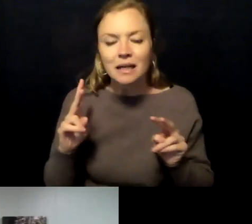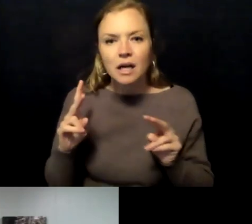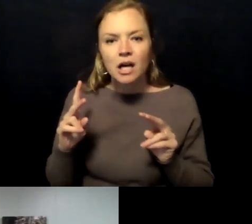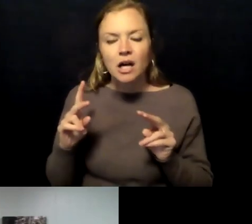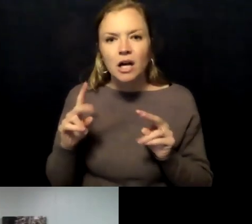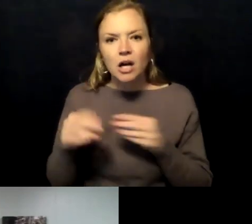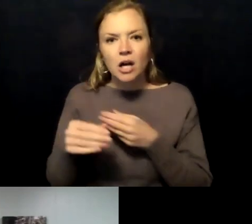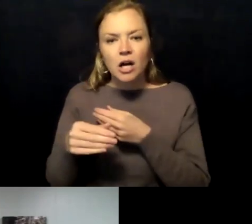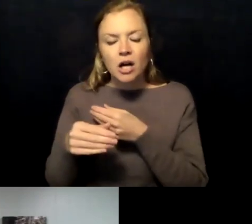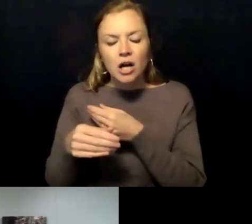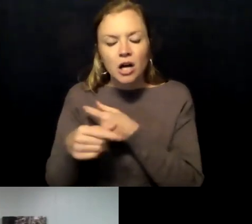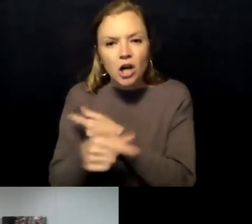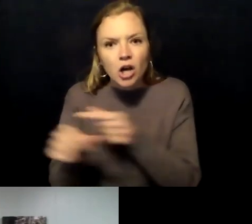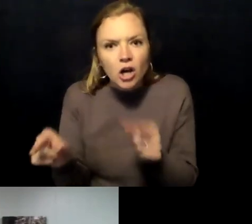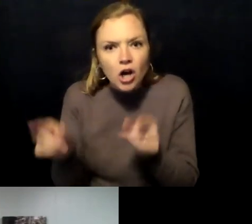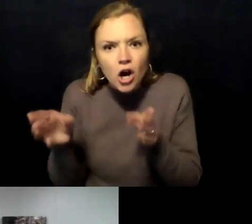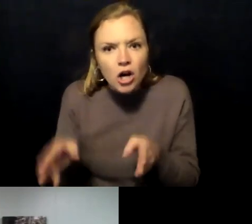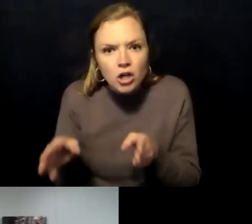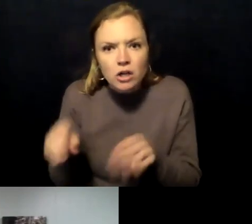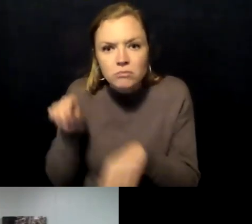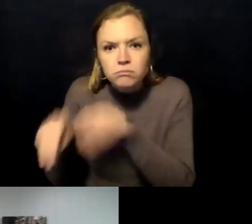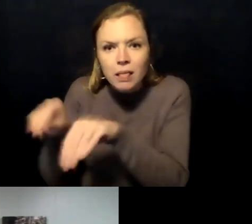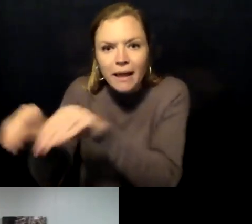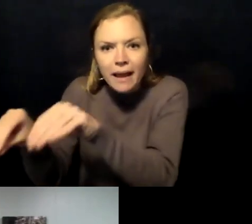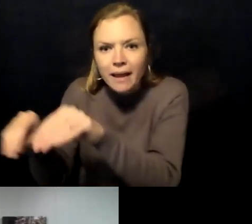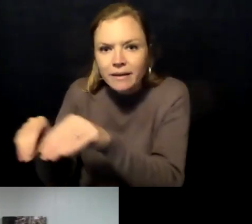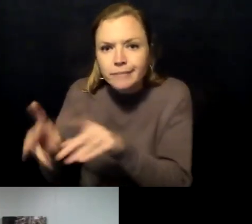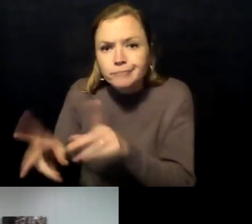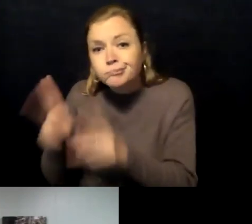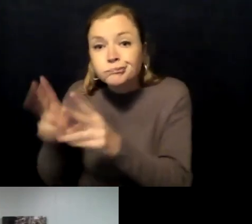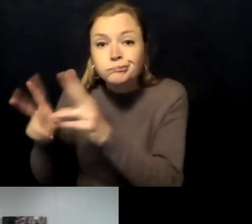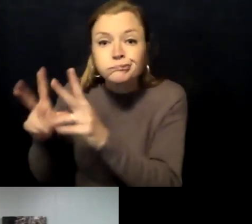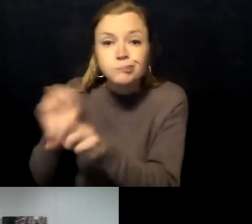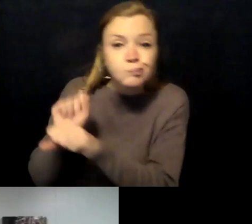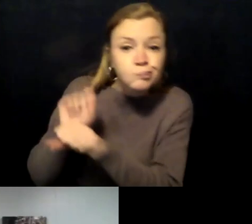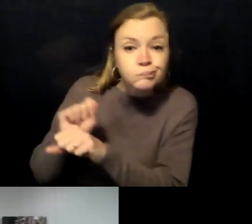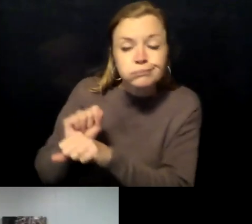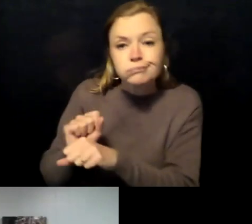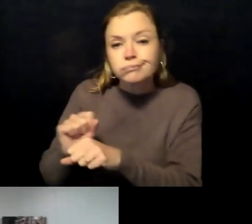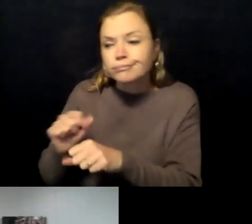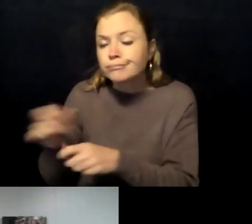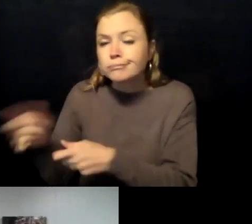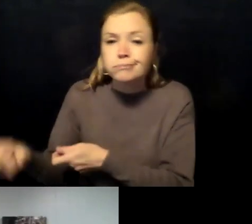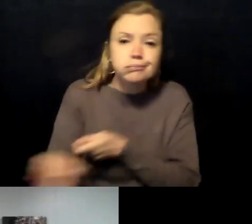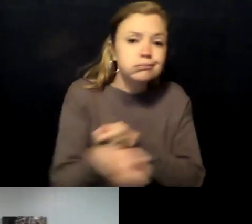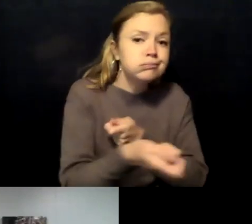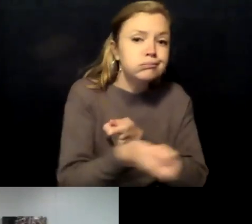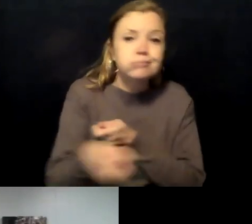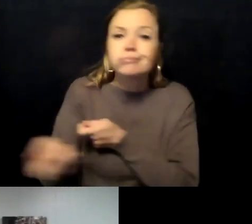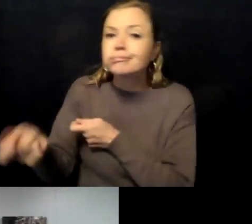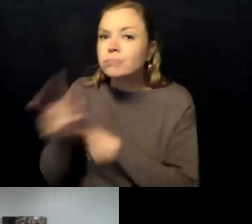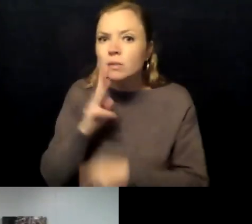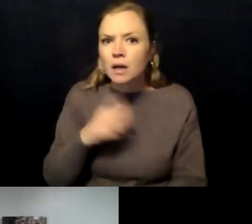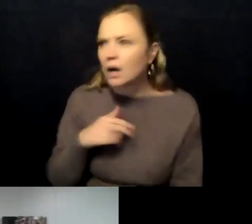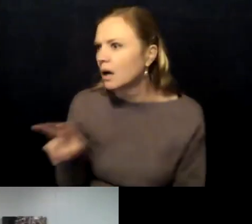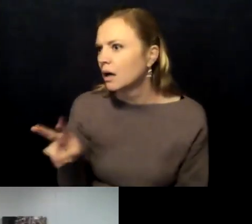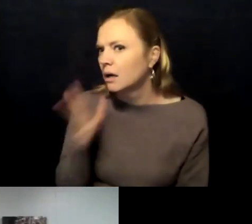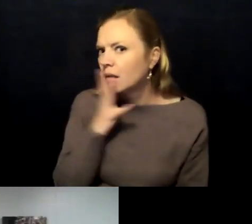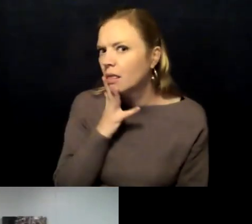what am I doing? That's what I want to be doing! So